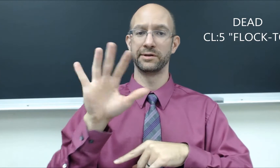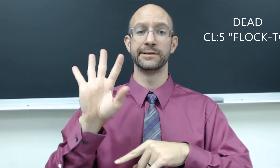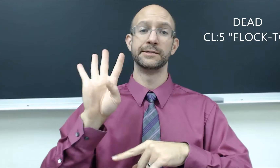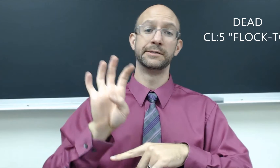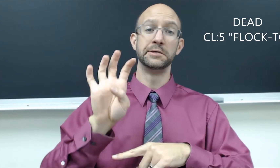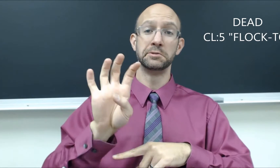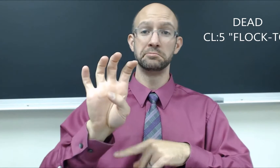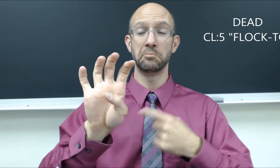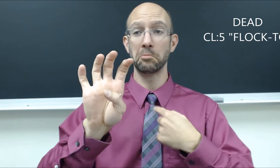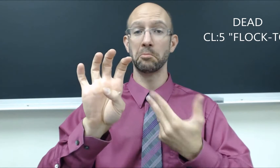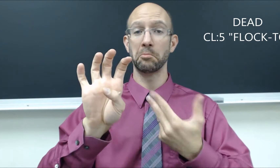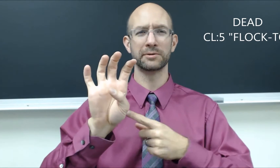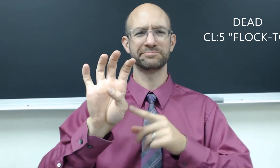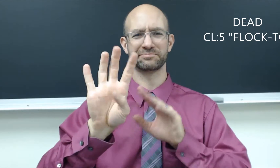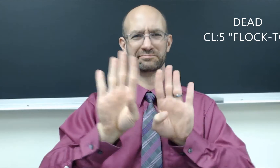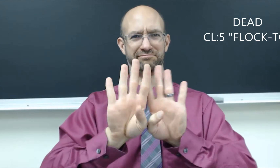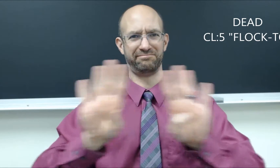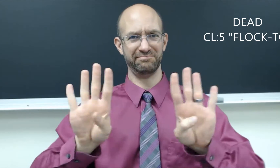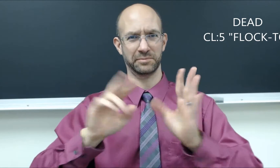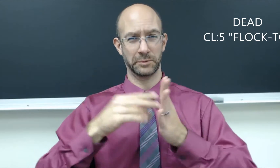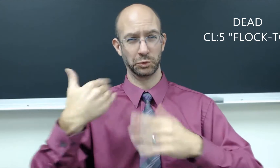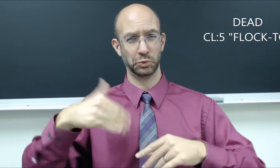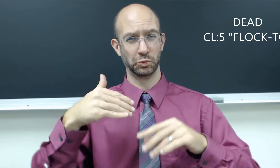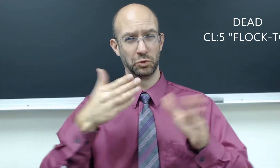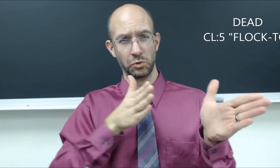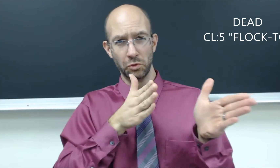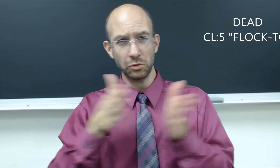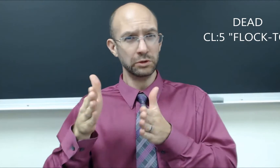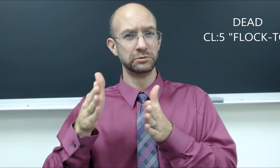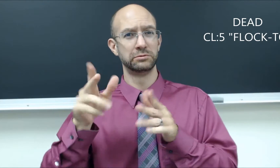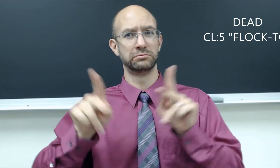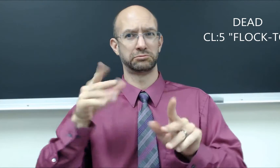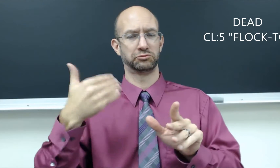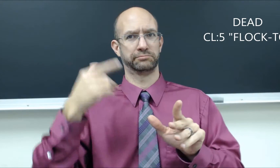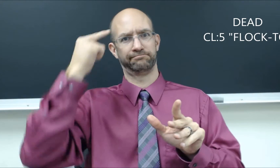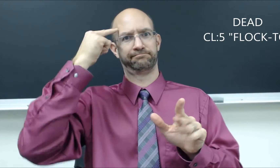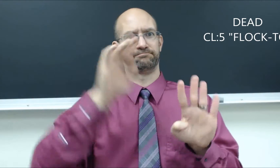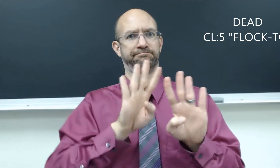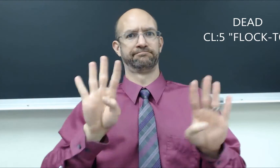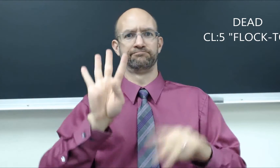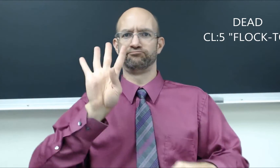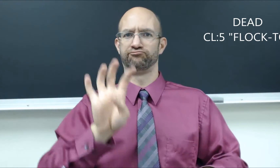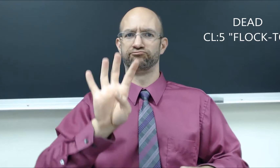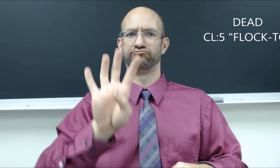4 is also used to show plurality, however, it looks too organized. People would have to think and be in order.